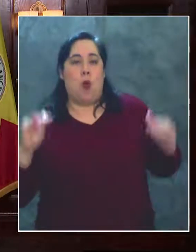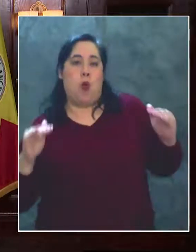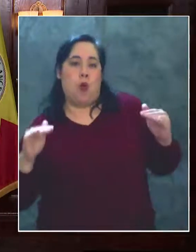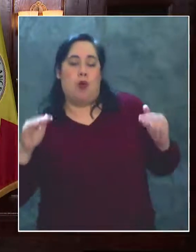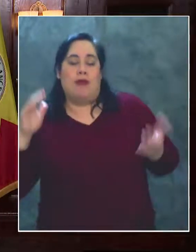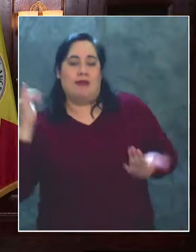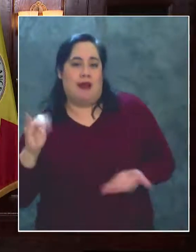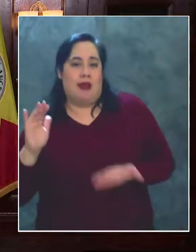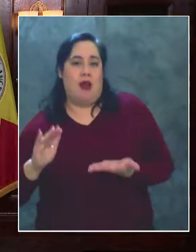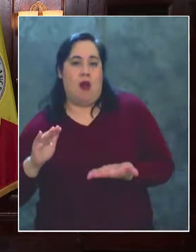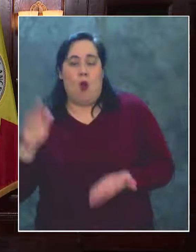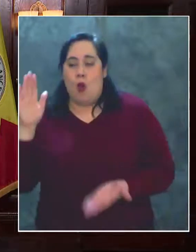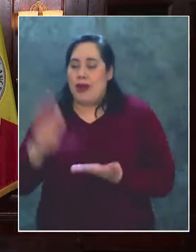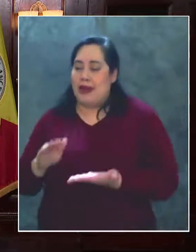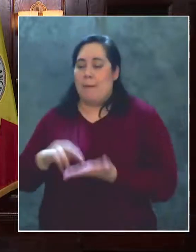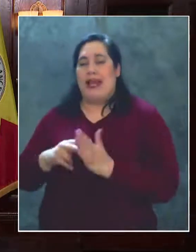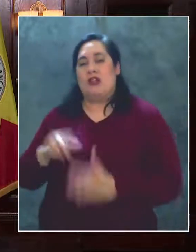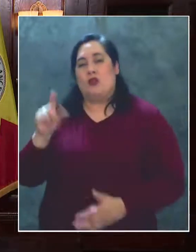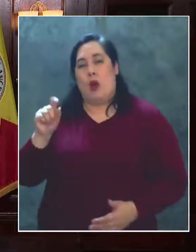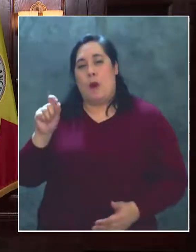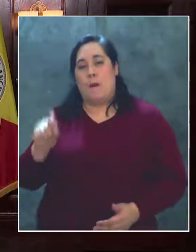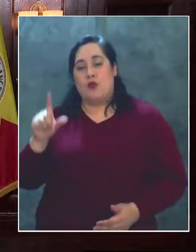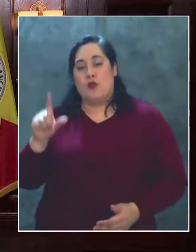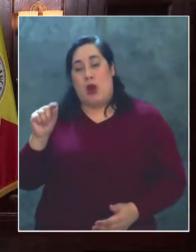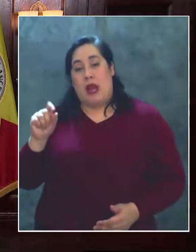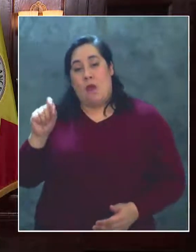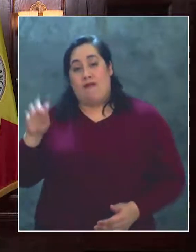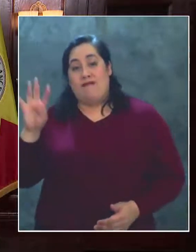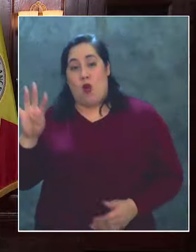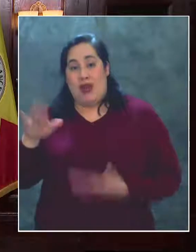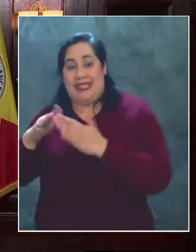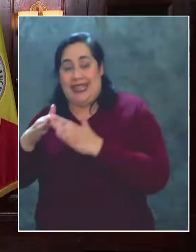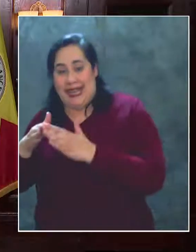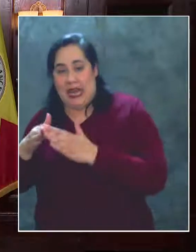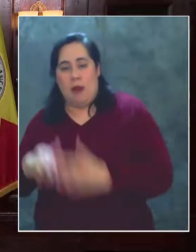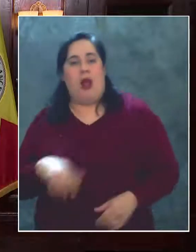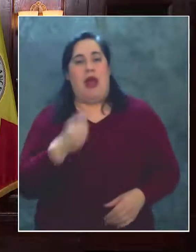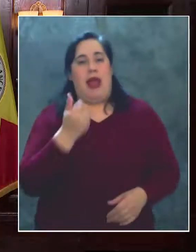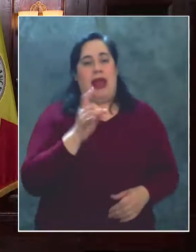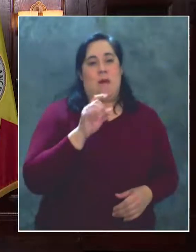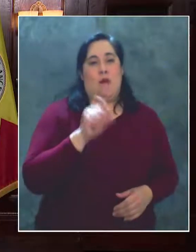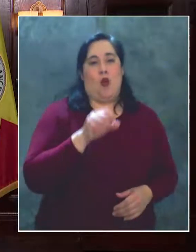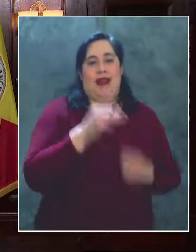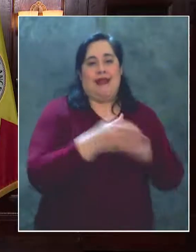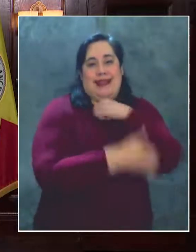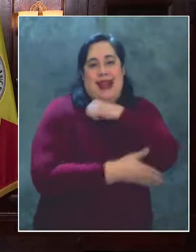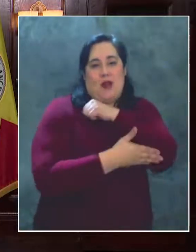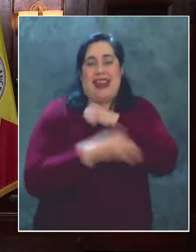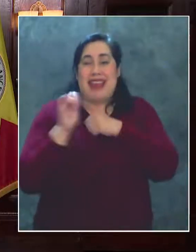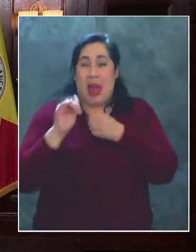WIDE AND DOWN TO 24.4% AT OUR CITY TESTING FAILTS, A DROP OF ABOUT 20%. THAT'S A GOOD SIGN.